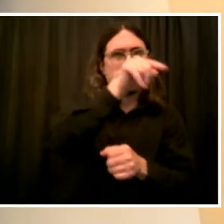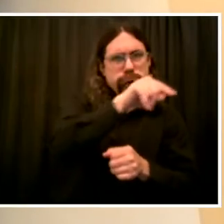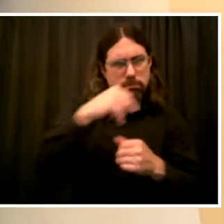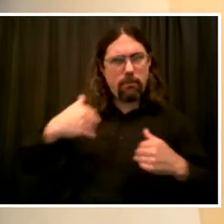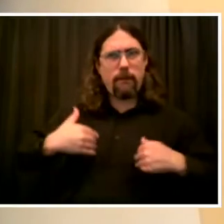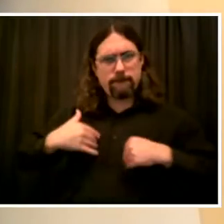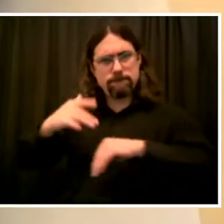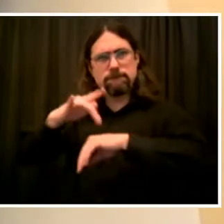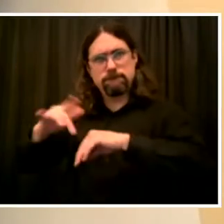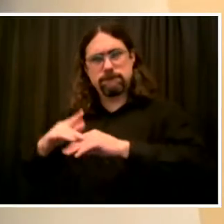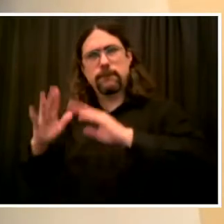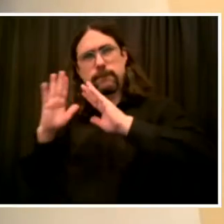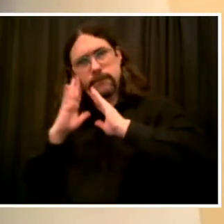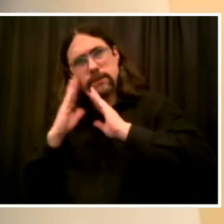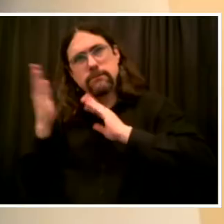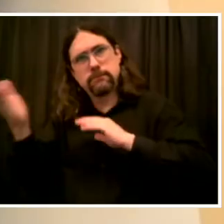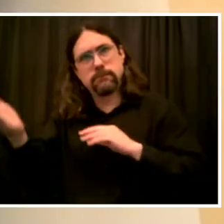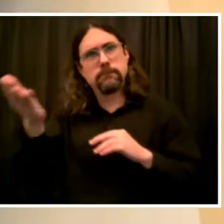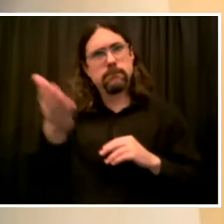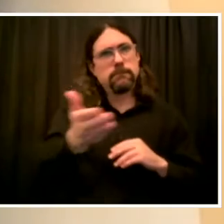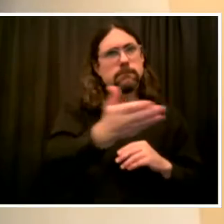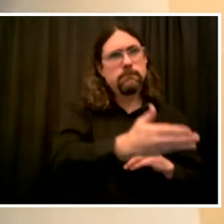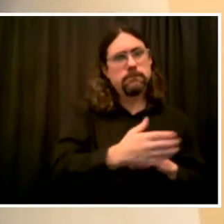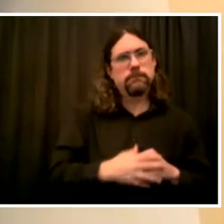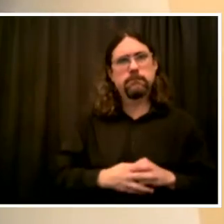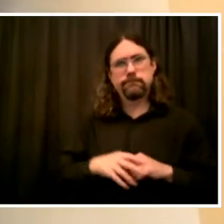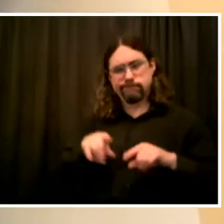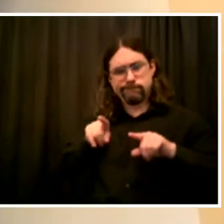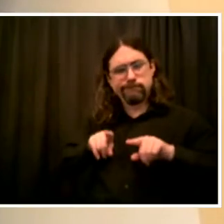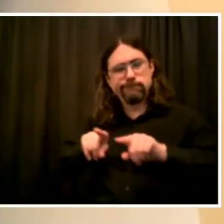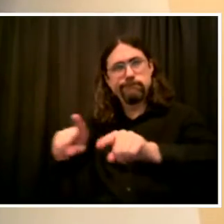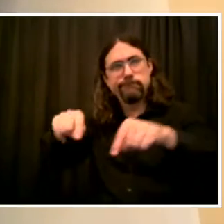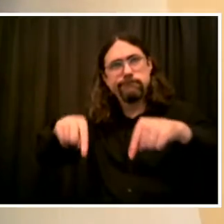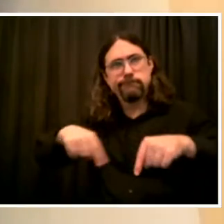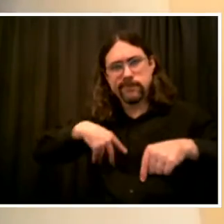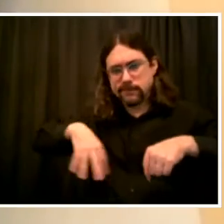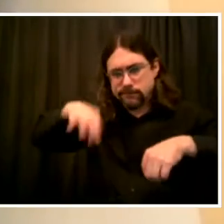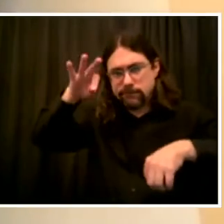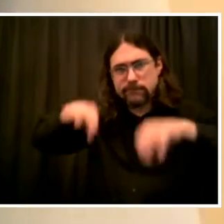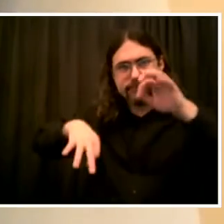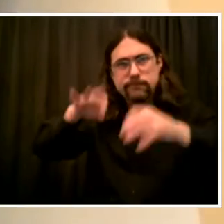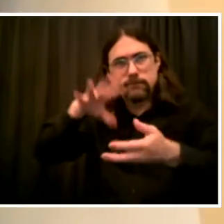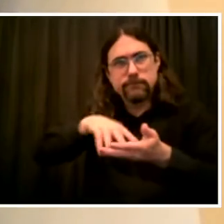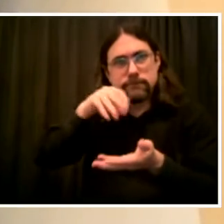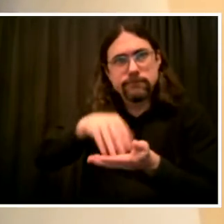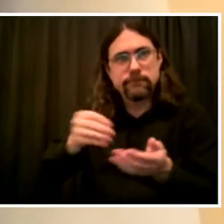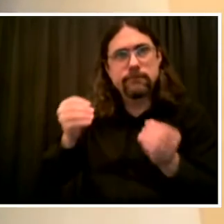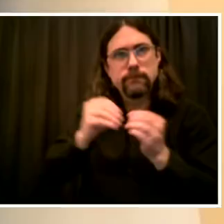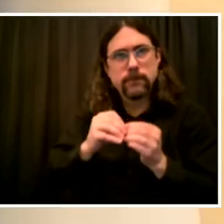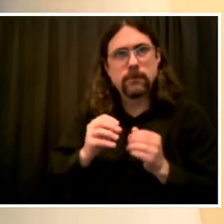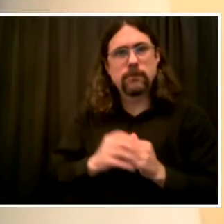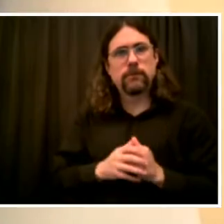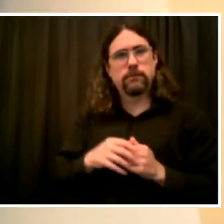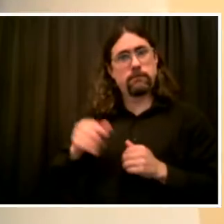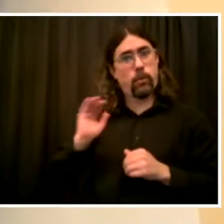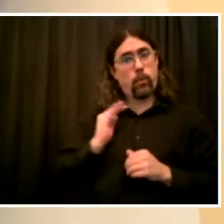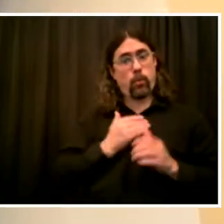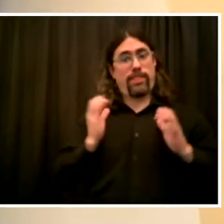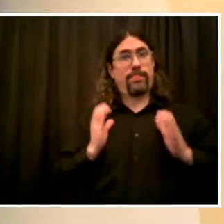THAN 300. WE HAVE AN ACTIVE SOLCIITTIAON TO BRING ON MORE BEDS BECAUSE WE'RE LEARNI NG MORE EVERY NIGHT FROM CLIENTS